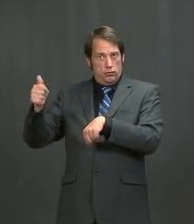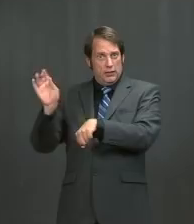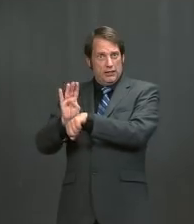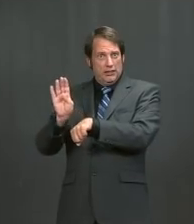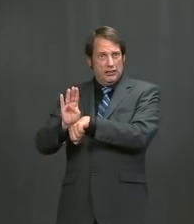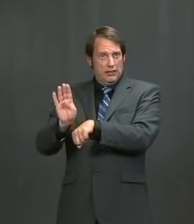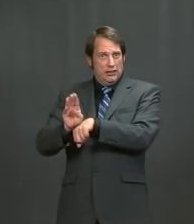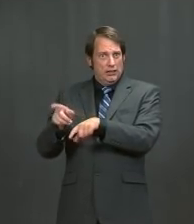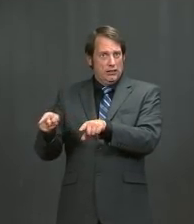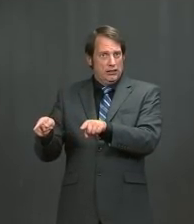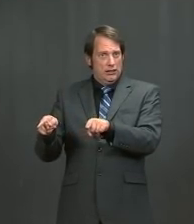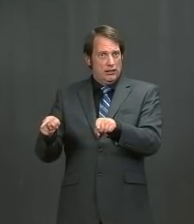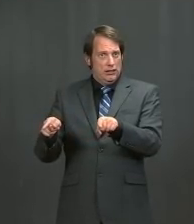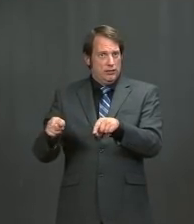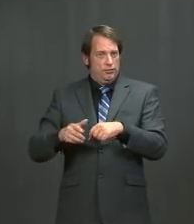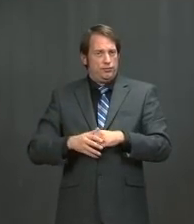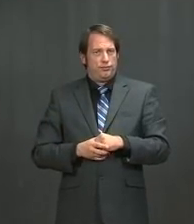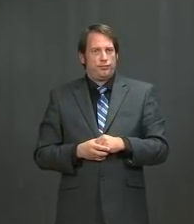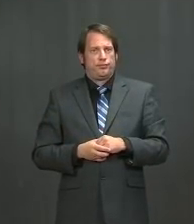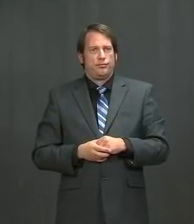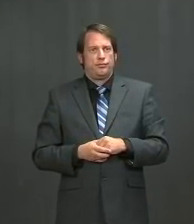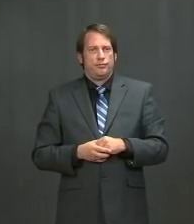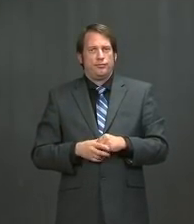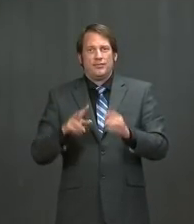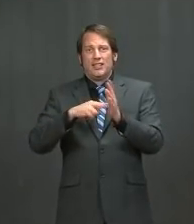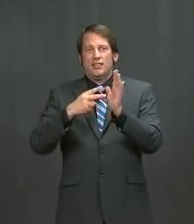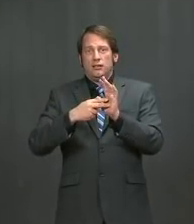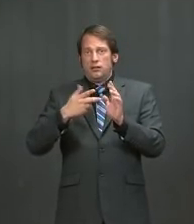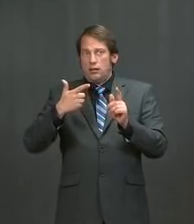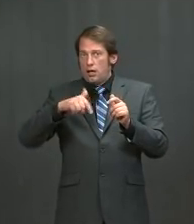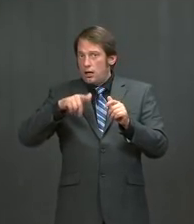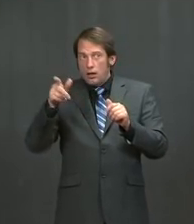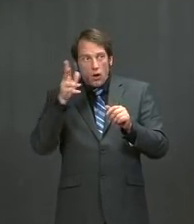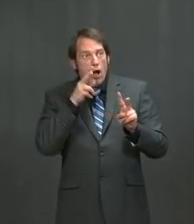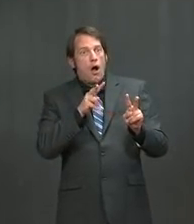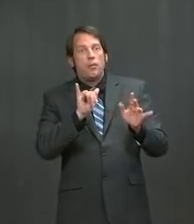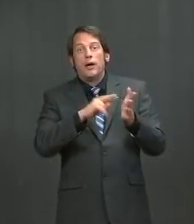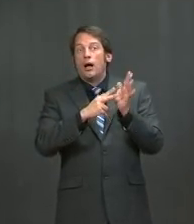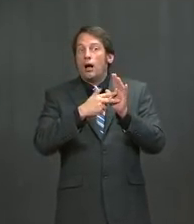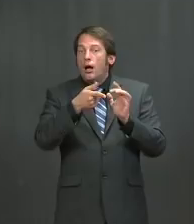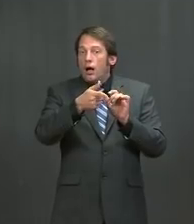other events in other states should they pass similar laws? I'm thinking here of Arizona and others